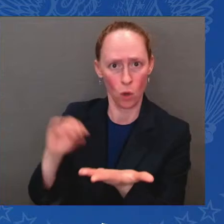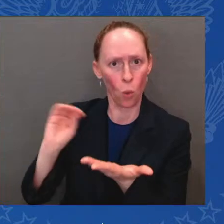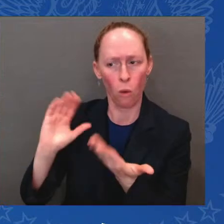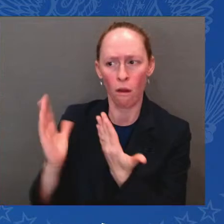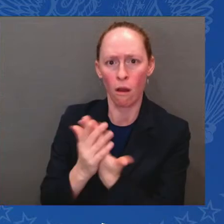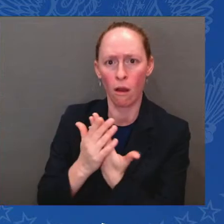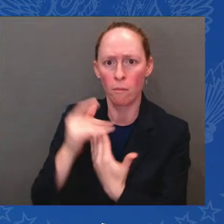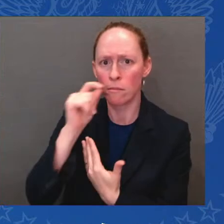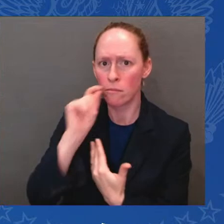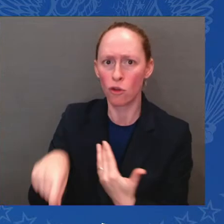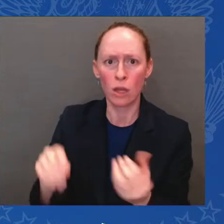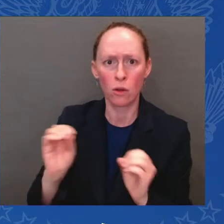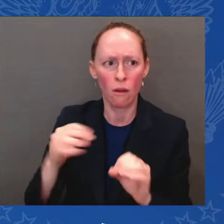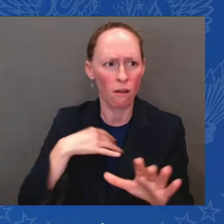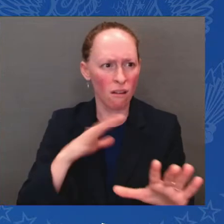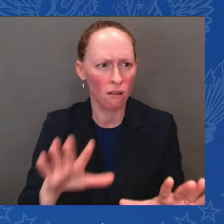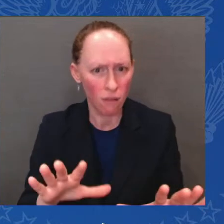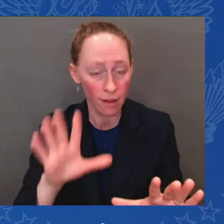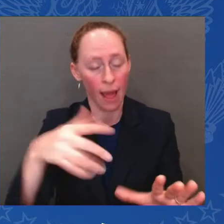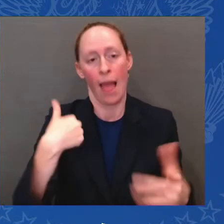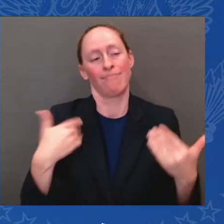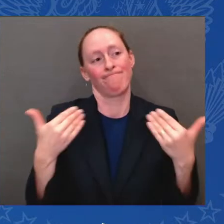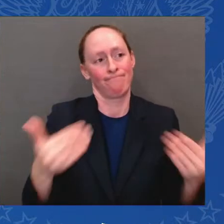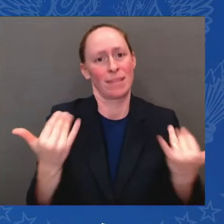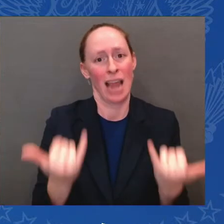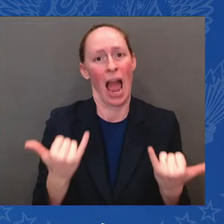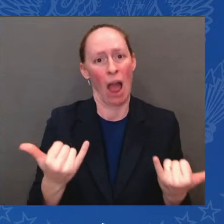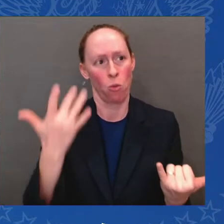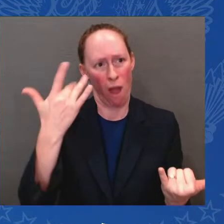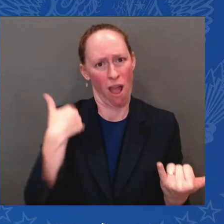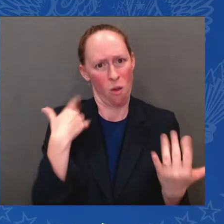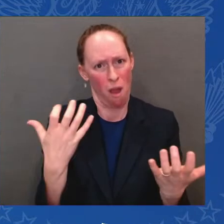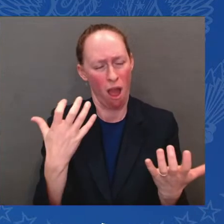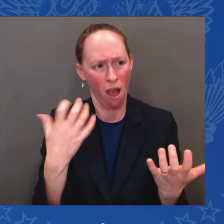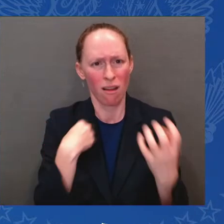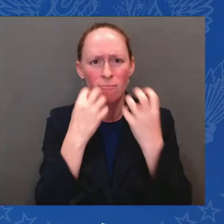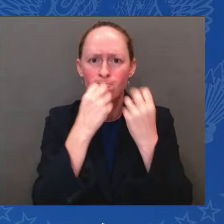keep their word about support for Ukraine. They said they were going to support Ukraine